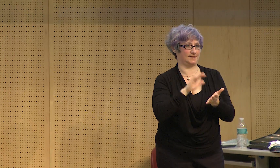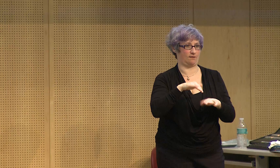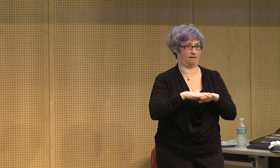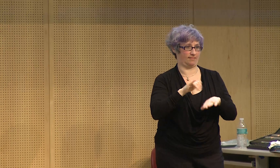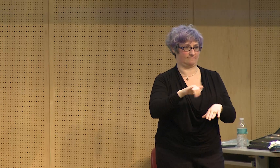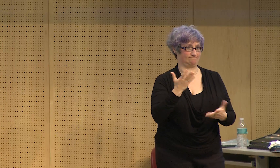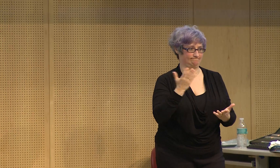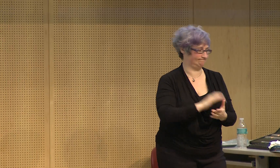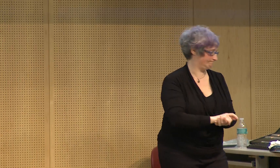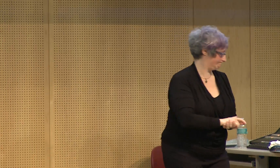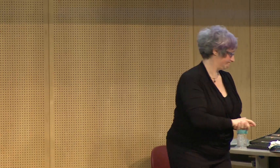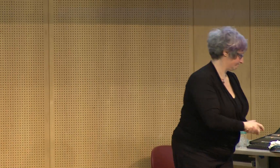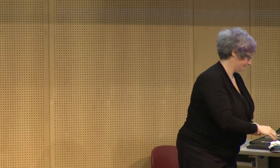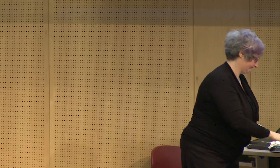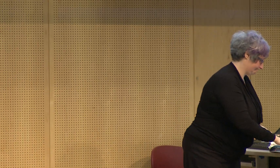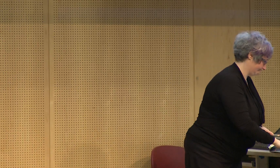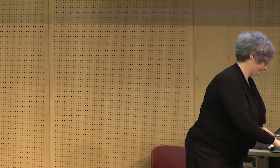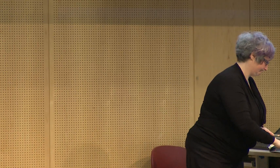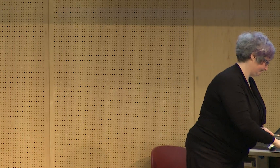there has been no research in this area.